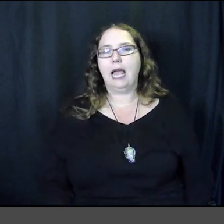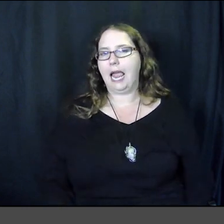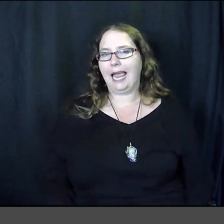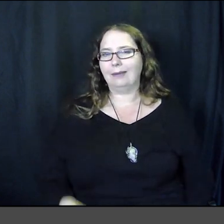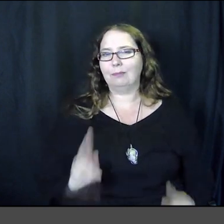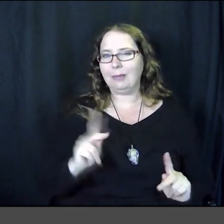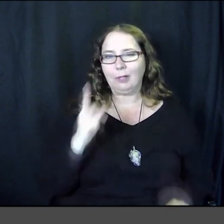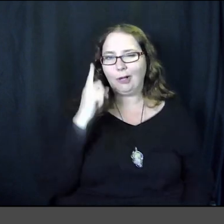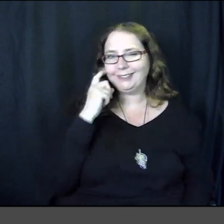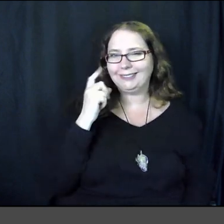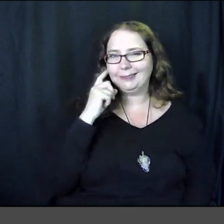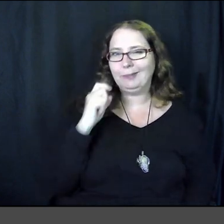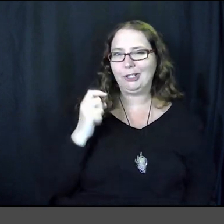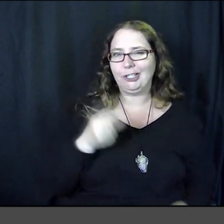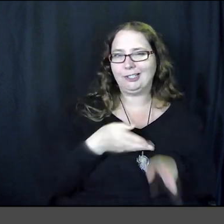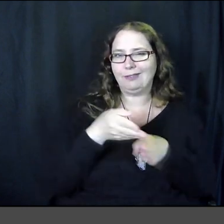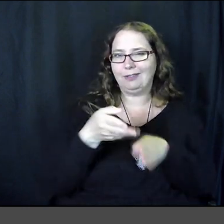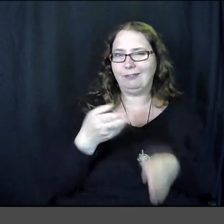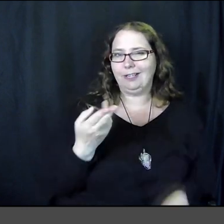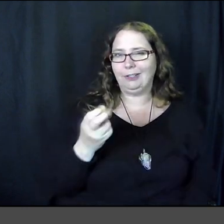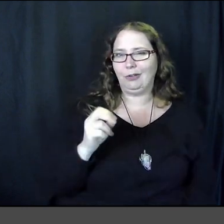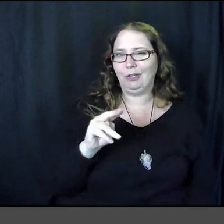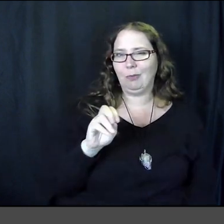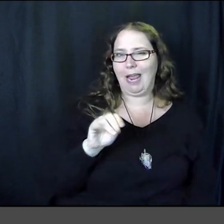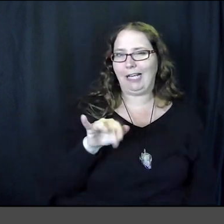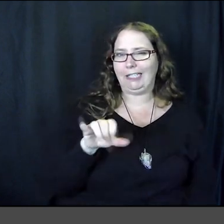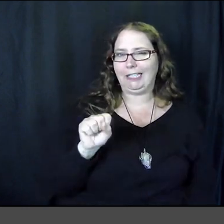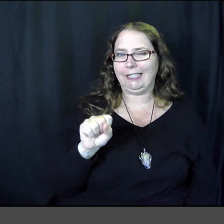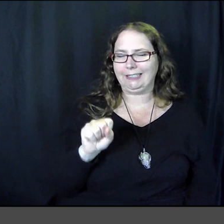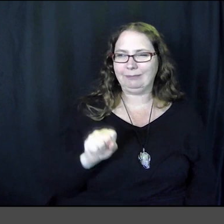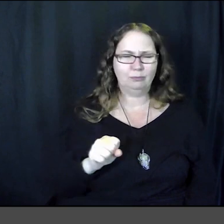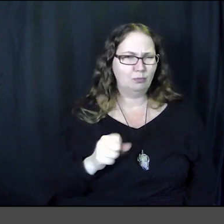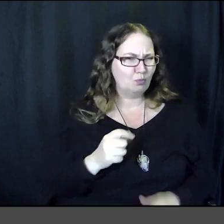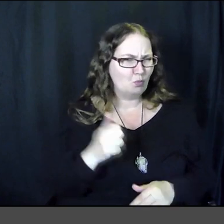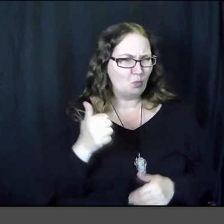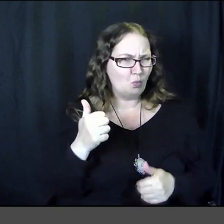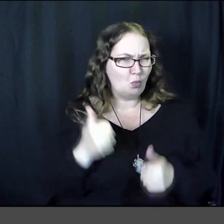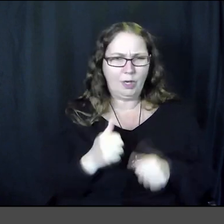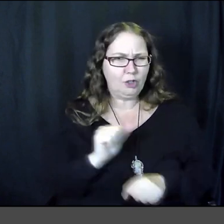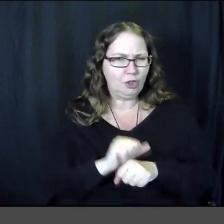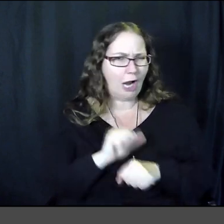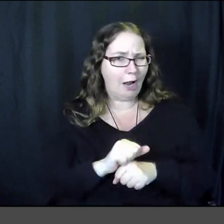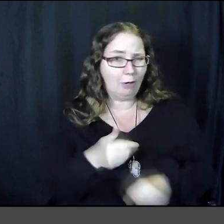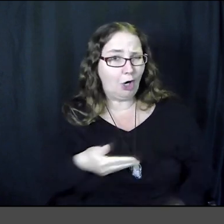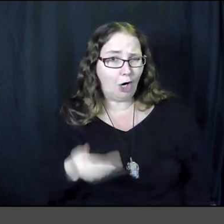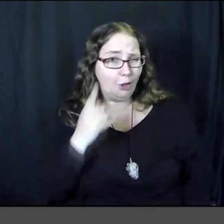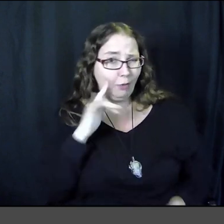THAT IS, YOU KNOW, WELL, WHAT WHAT JOB DO YOU GET WITH THAT? SO THEREFORE, MAYBE THAT'S NOT YOUNG PEOPLE